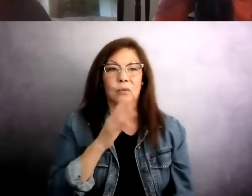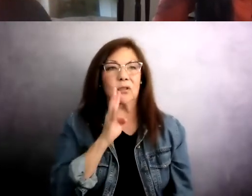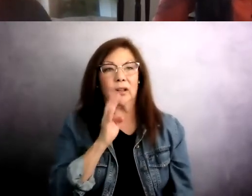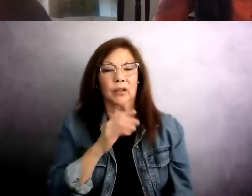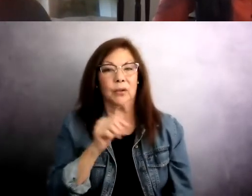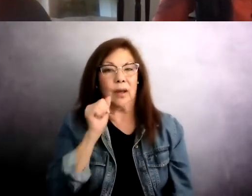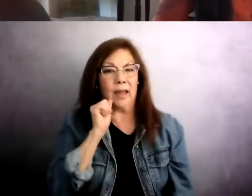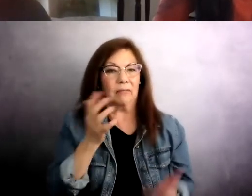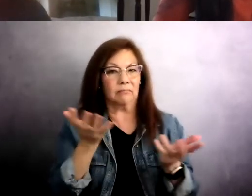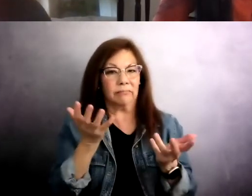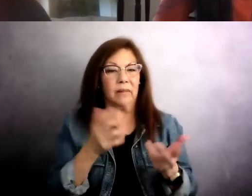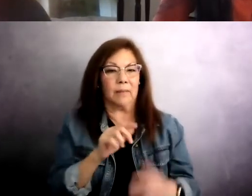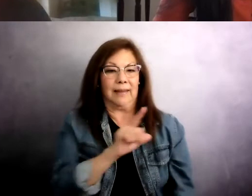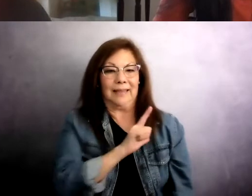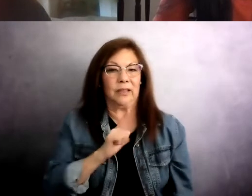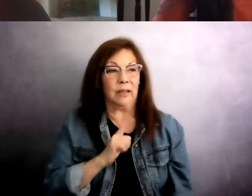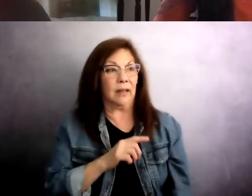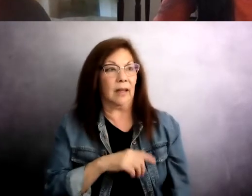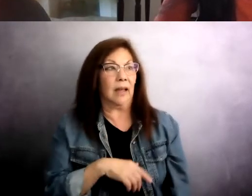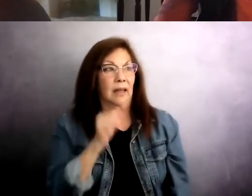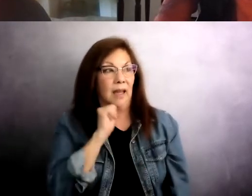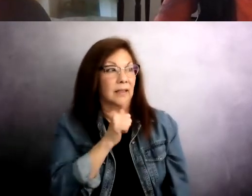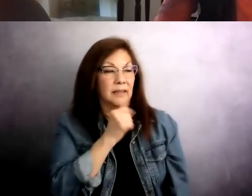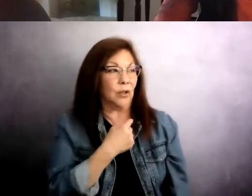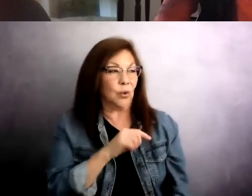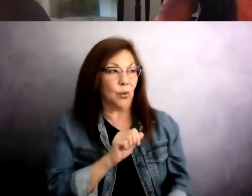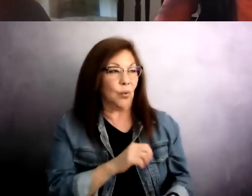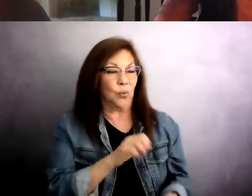I so want to mention, when Jordan is talking about this legislation, which uses rich, she